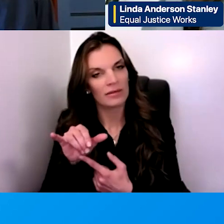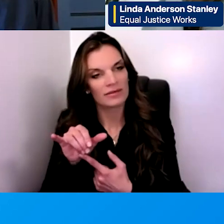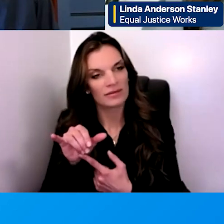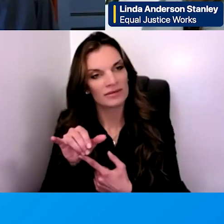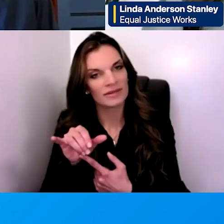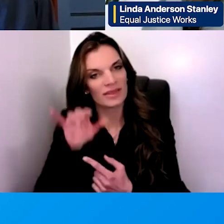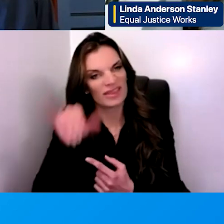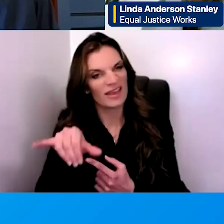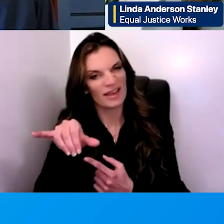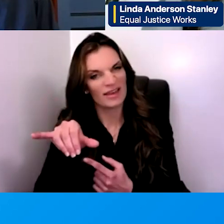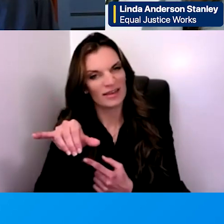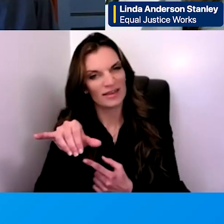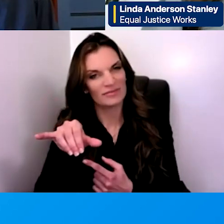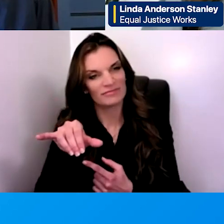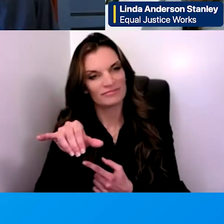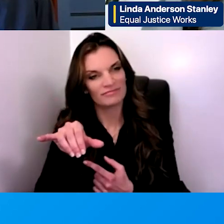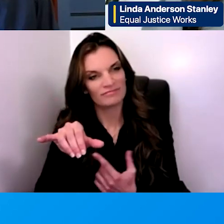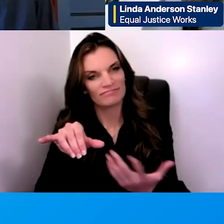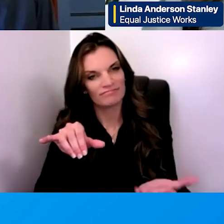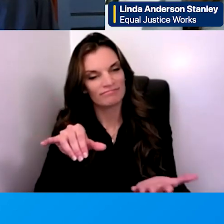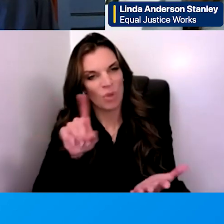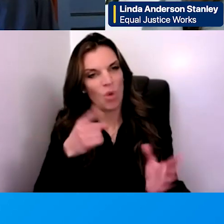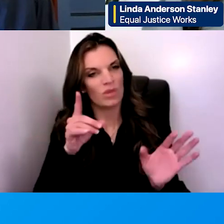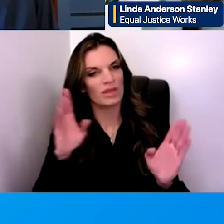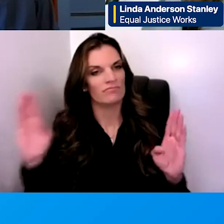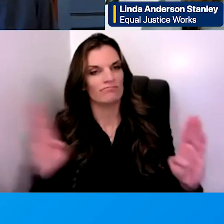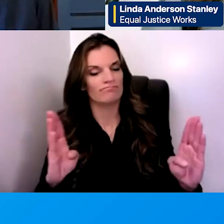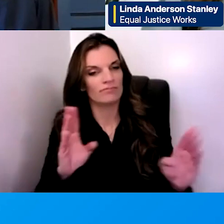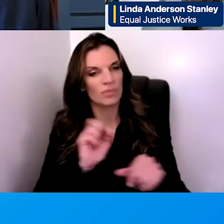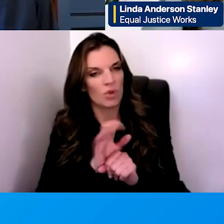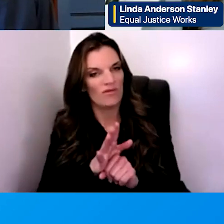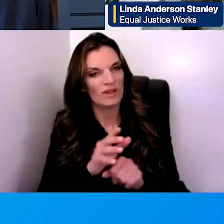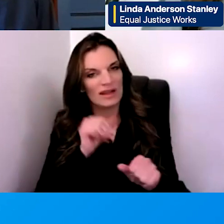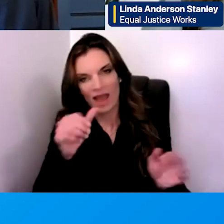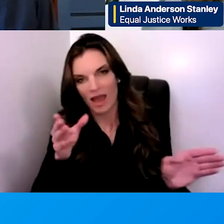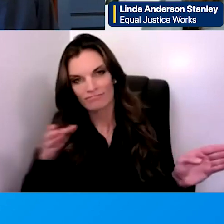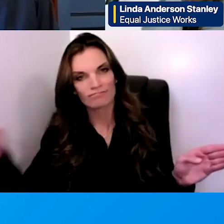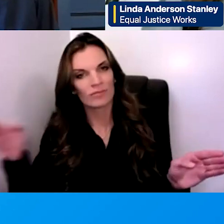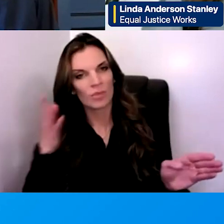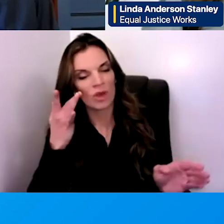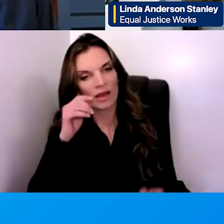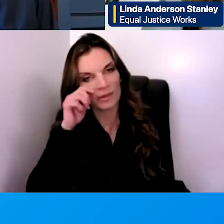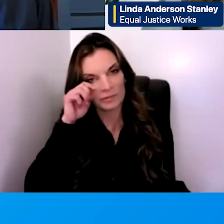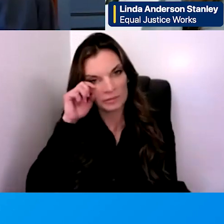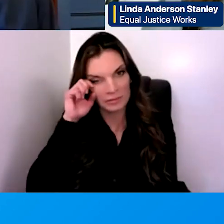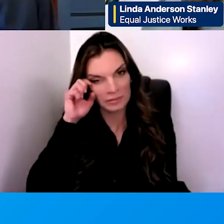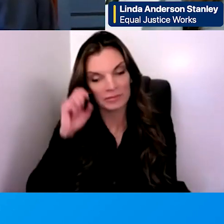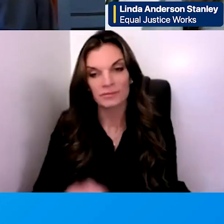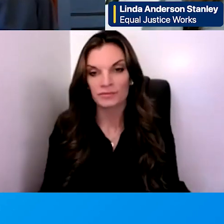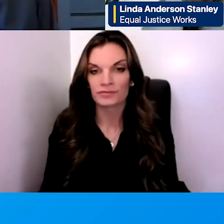decision as long as the COVID emergency went on, why? Well it